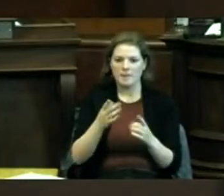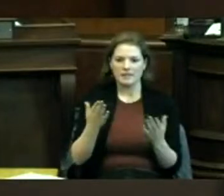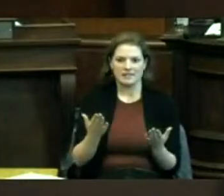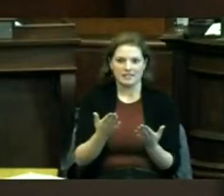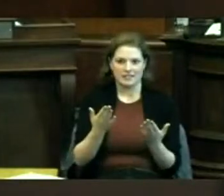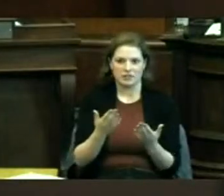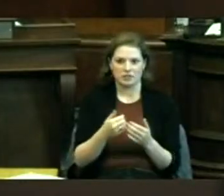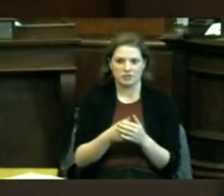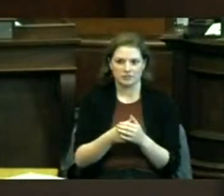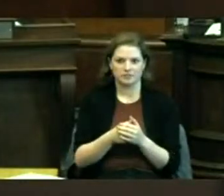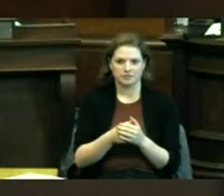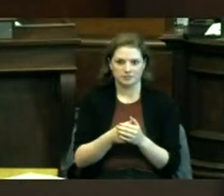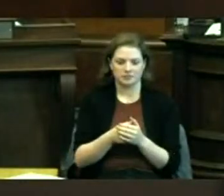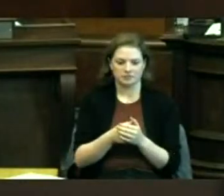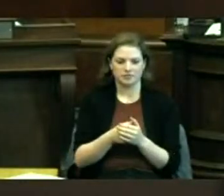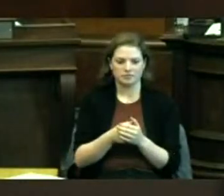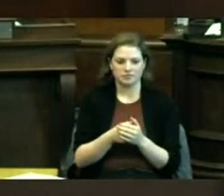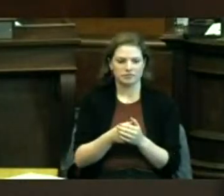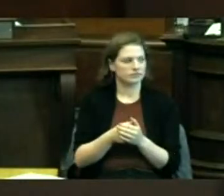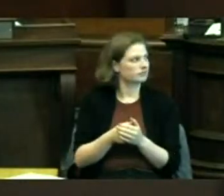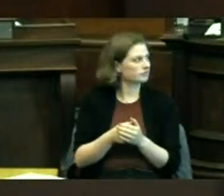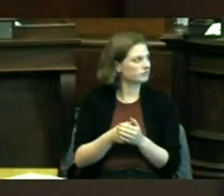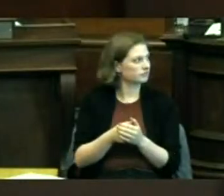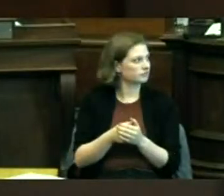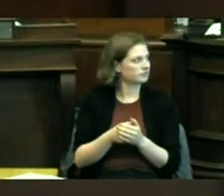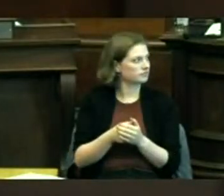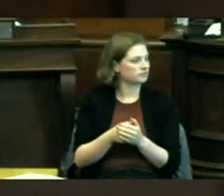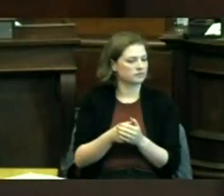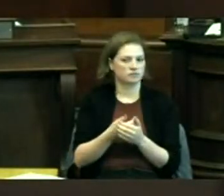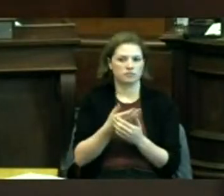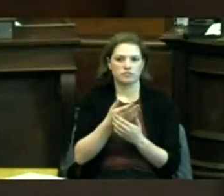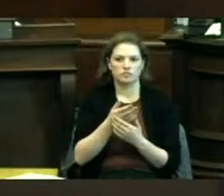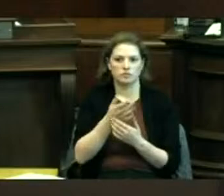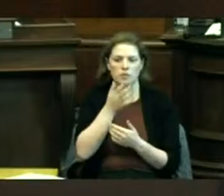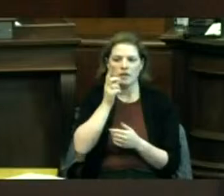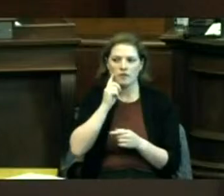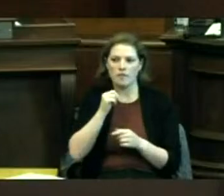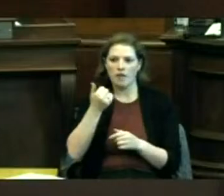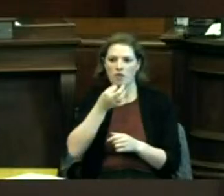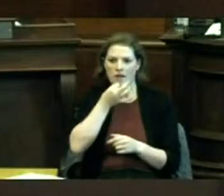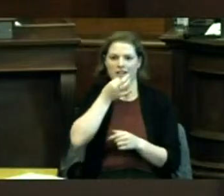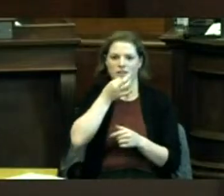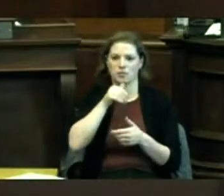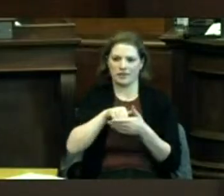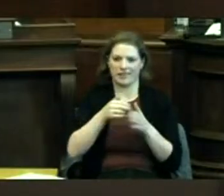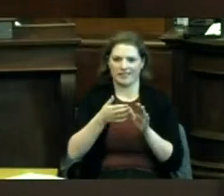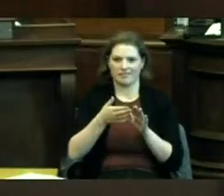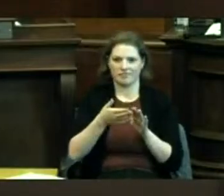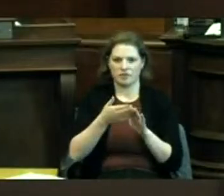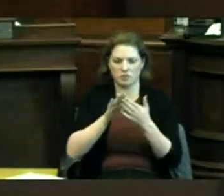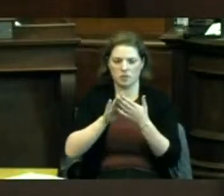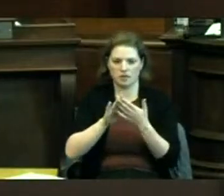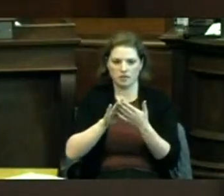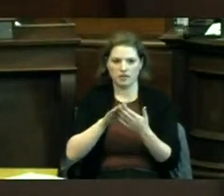my colleagues, part of this work will be hear from a number of